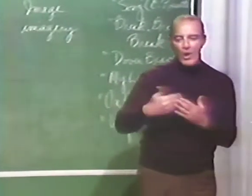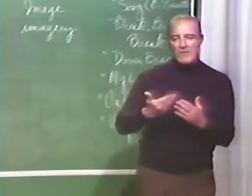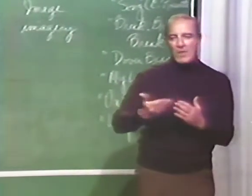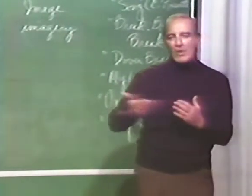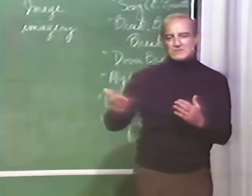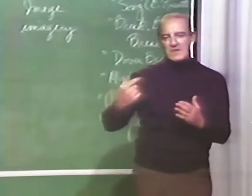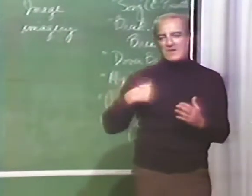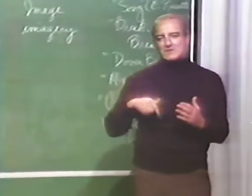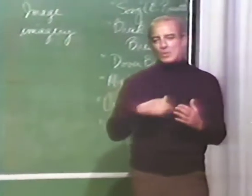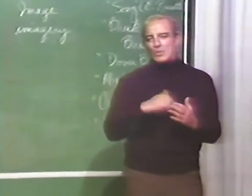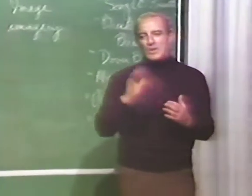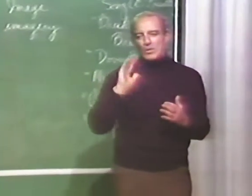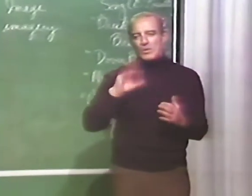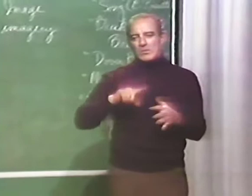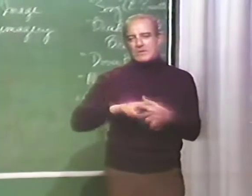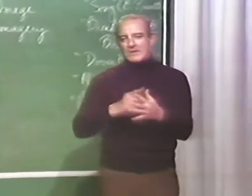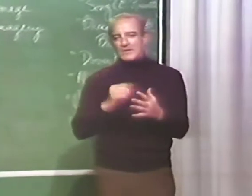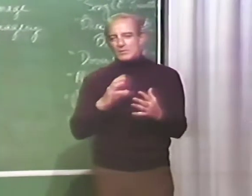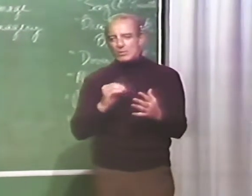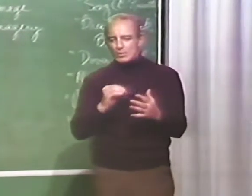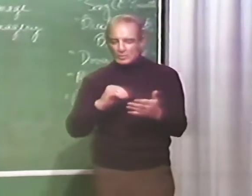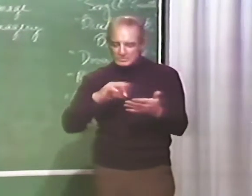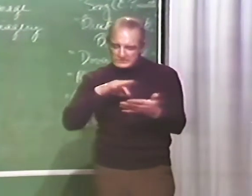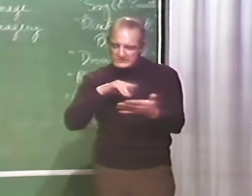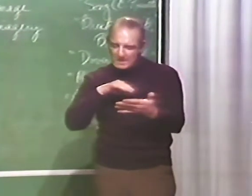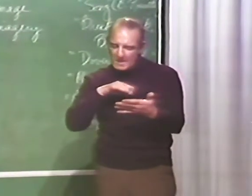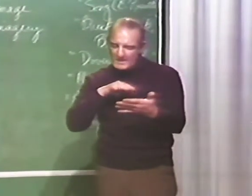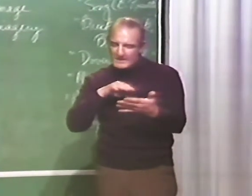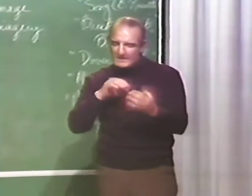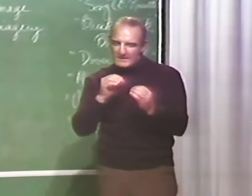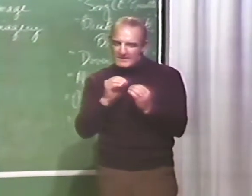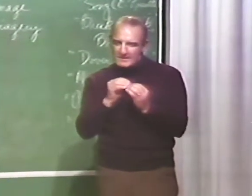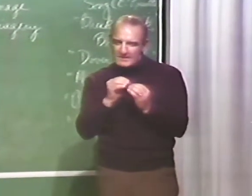ALL OF THOSE THINGS WE WILL BEGIN TO STUDY